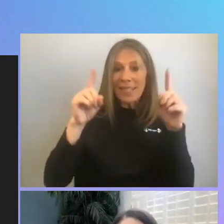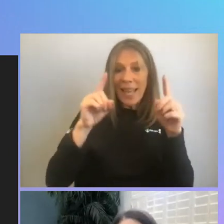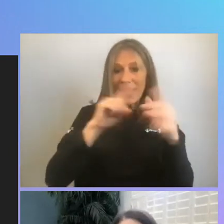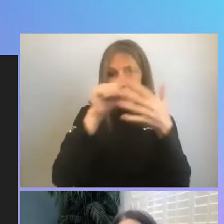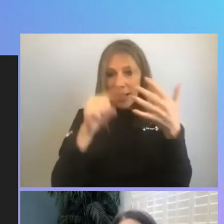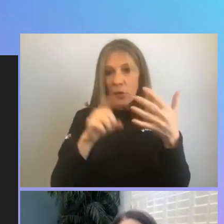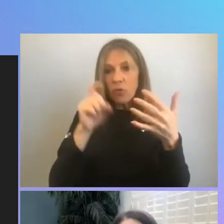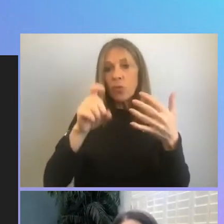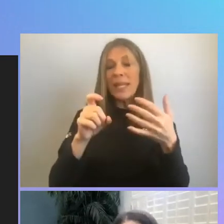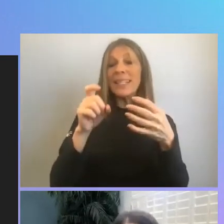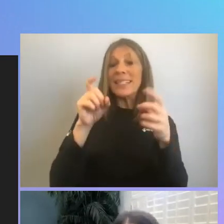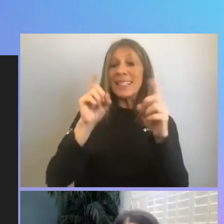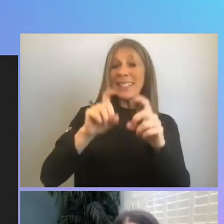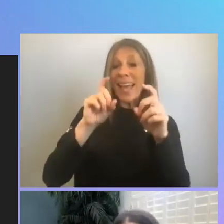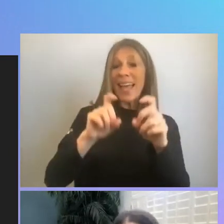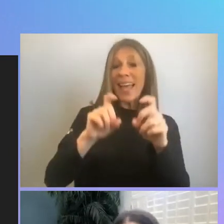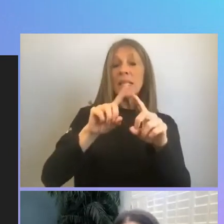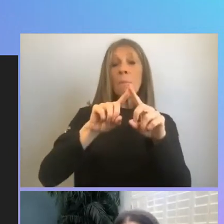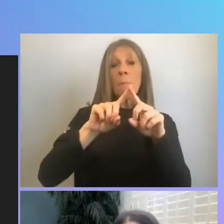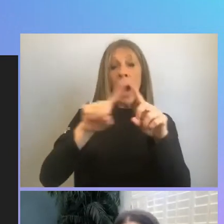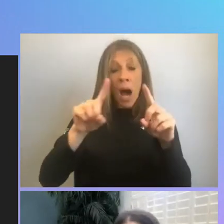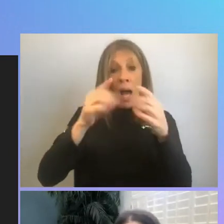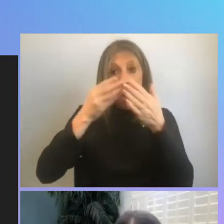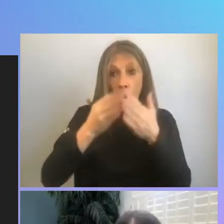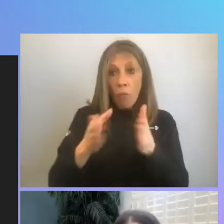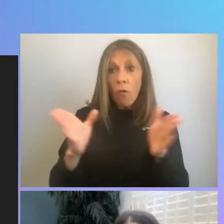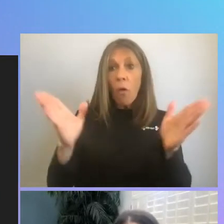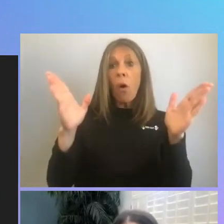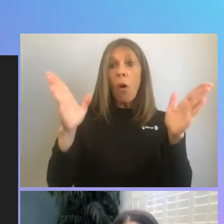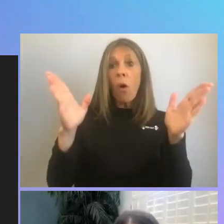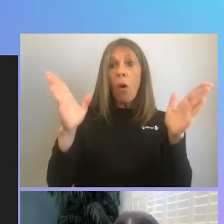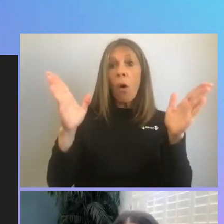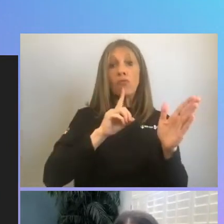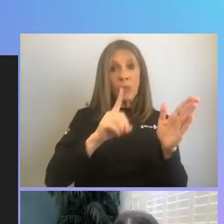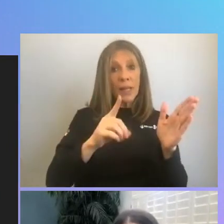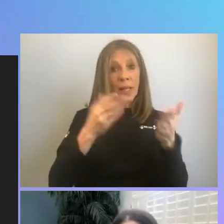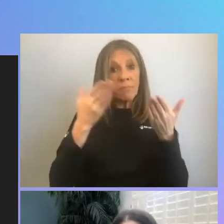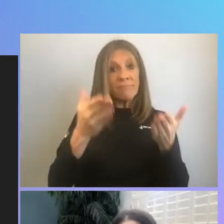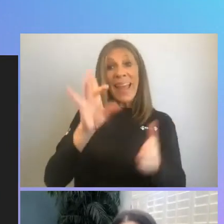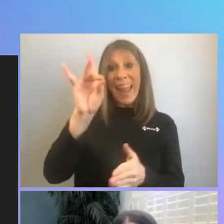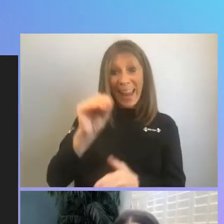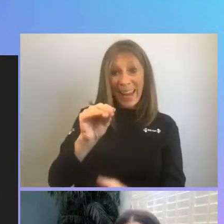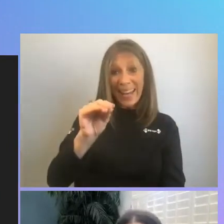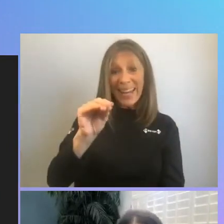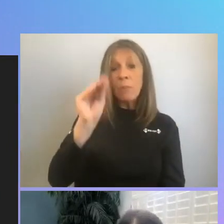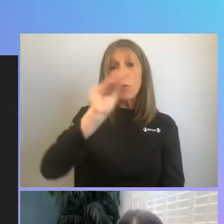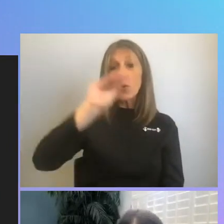to test for. But by volume, um, it really is 80% of the volume